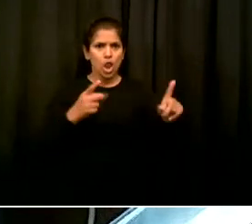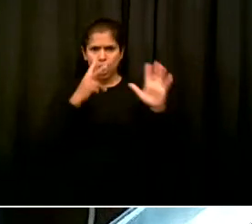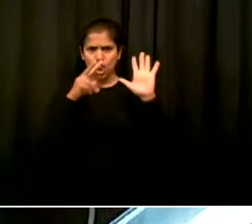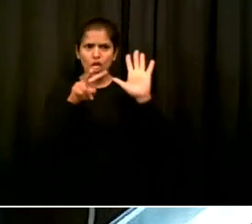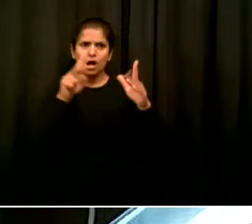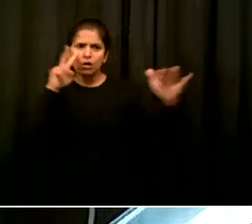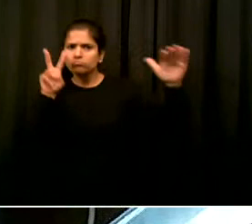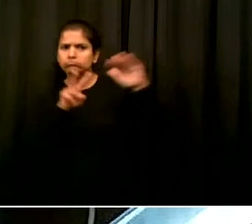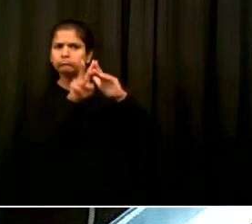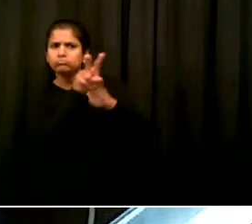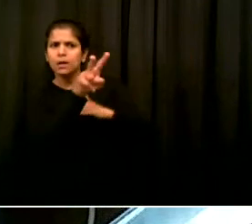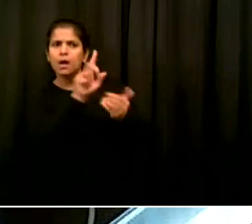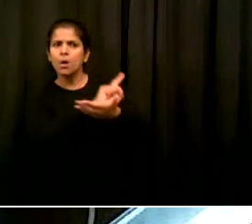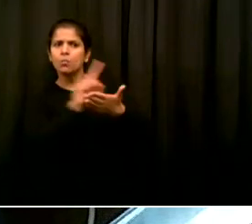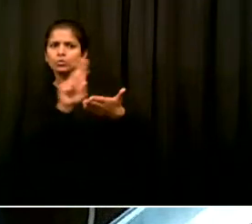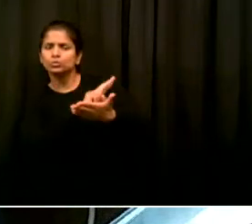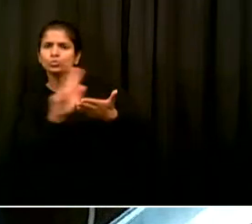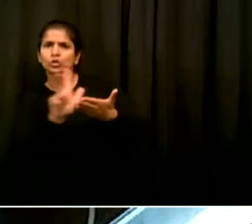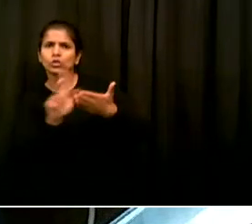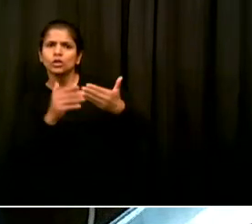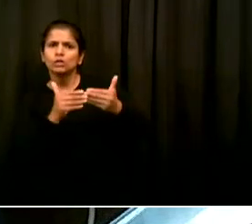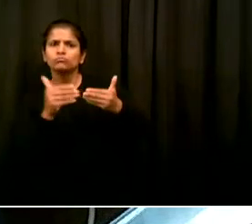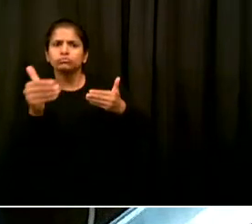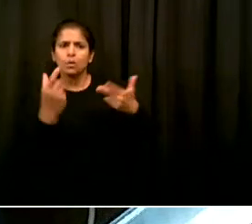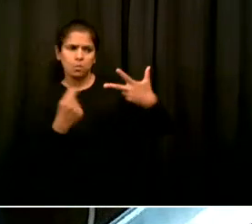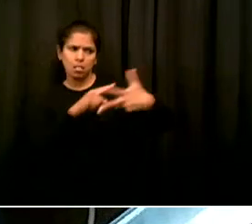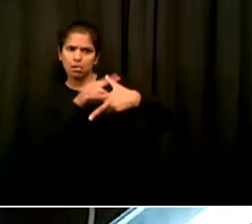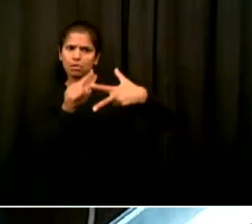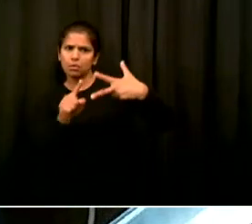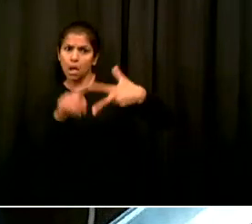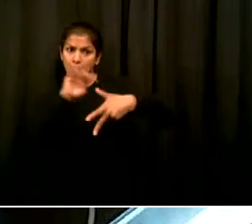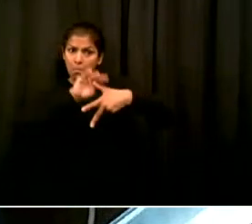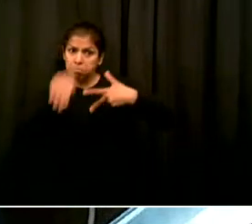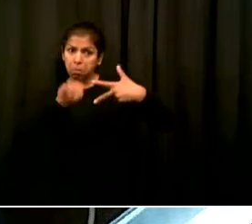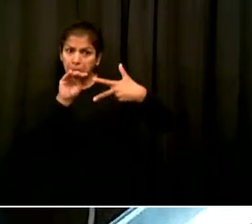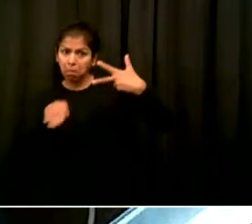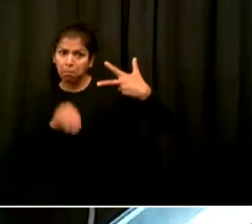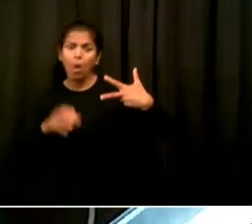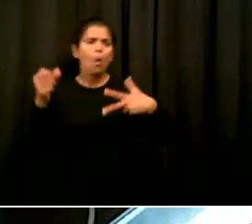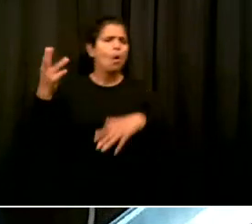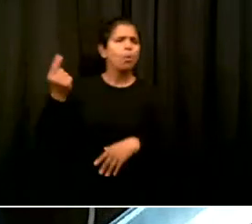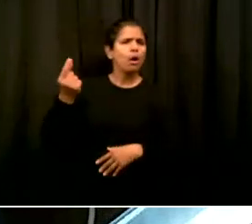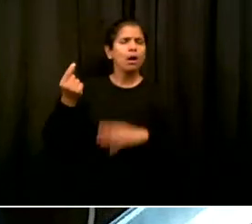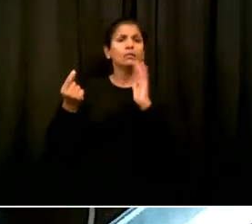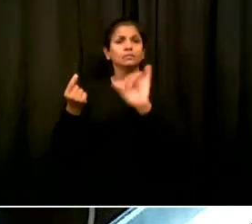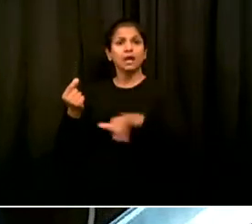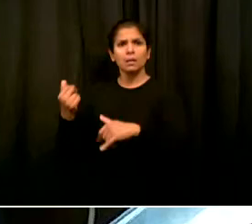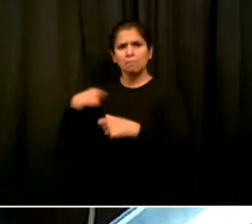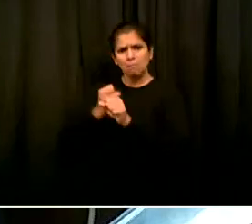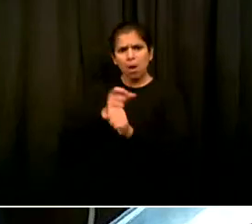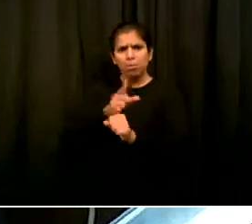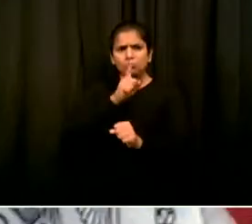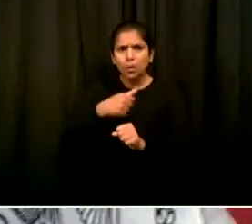EXACTLY WHAT WE KNOW TT AND AS DIFFICULT AS IT WAWAS DURING THE SURGE IN APRIL, WE ARE PLANNING 10 STEPS AHEAD.